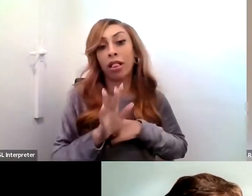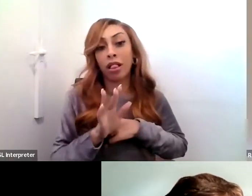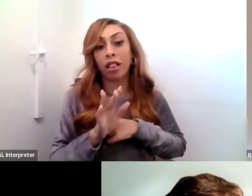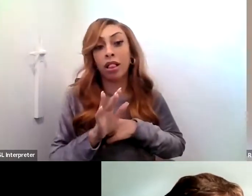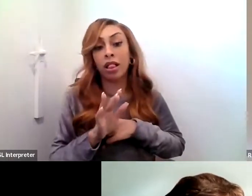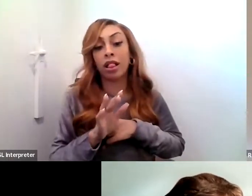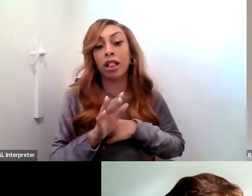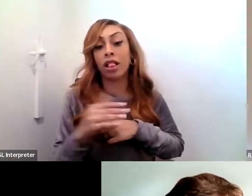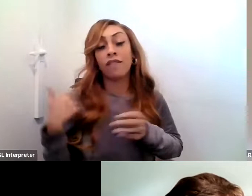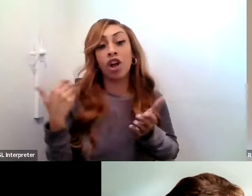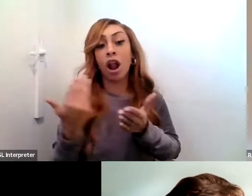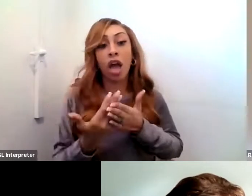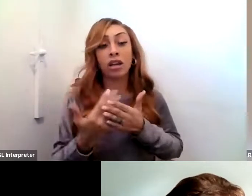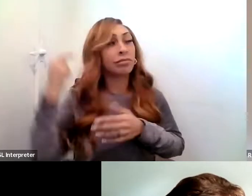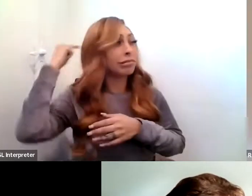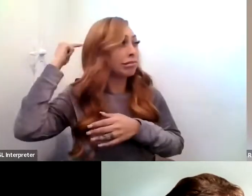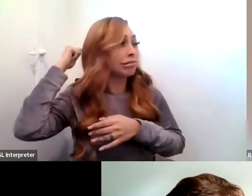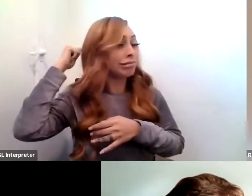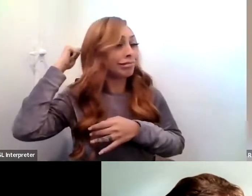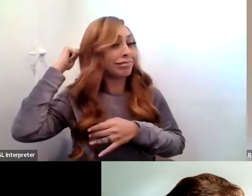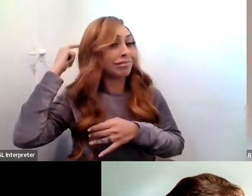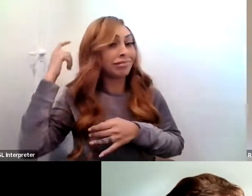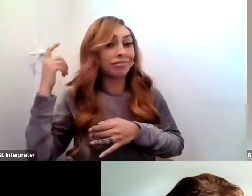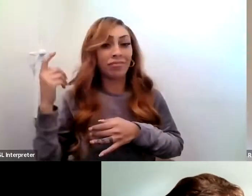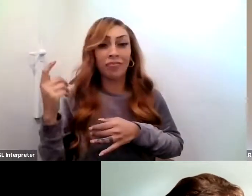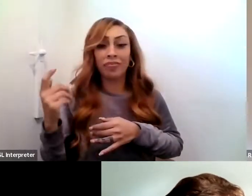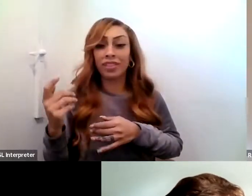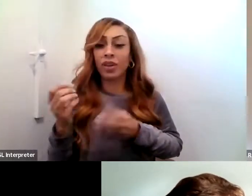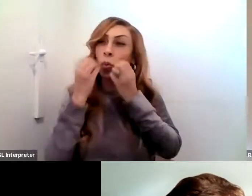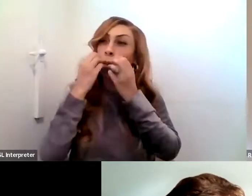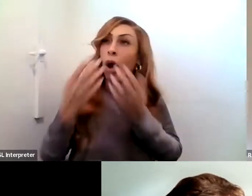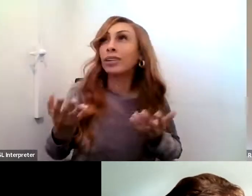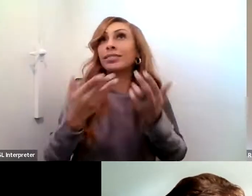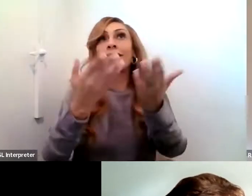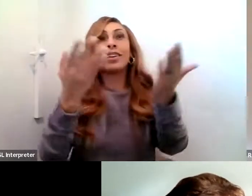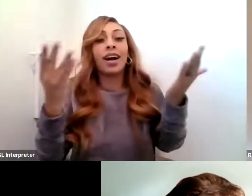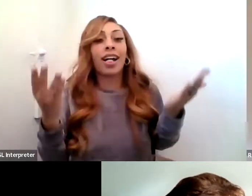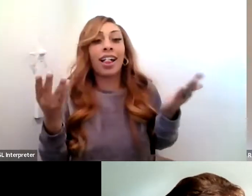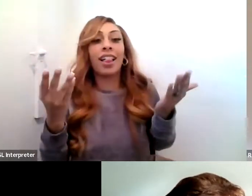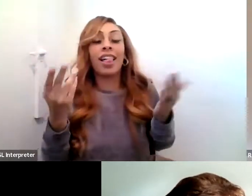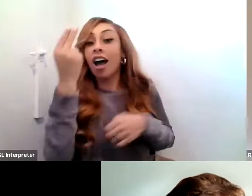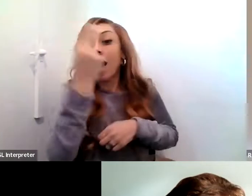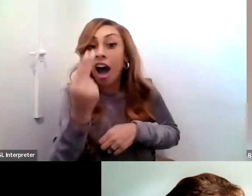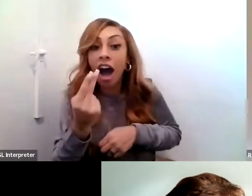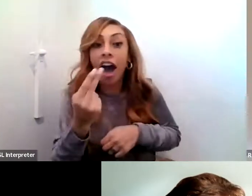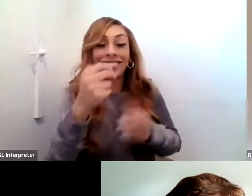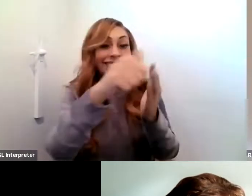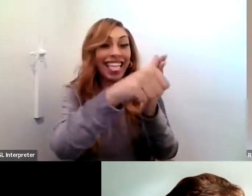And for a long time I have had in the back of my mind how wonderful it would be for there to be an arts listing website